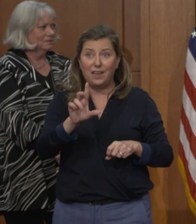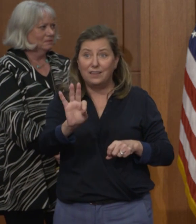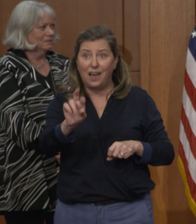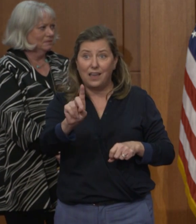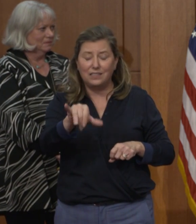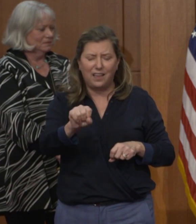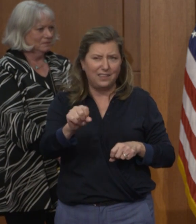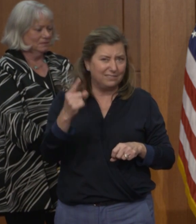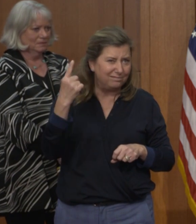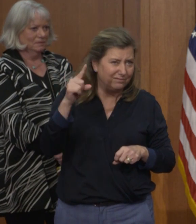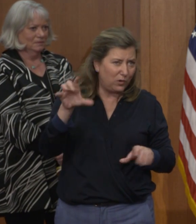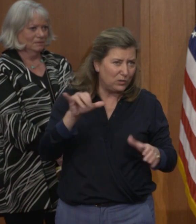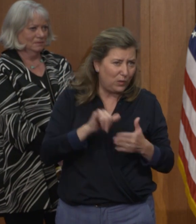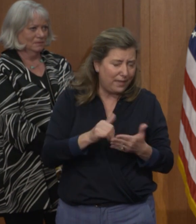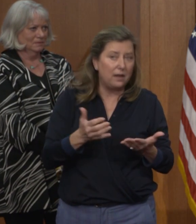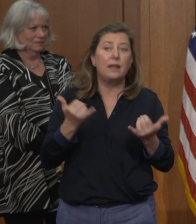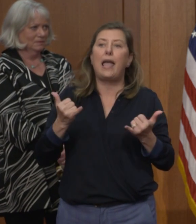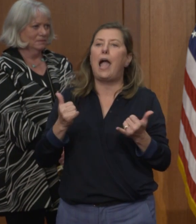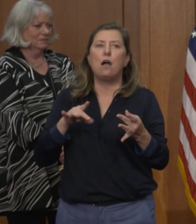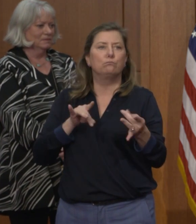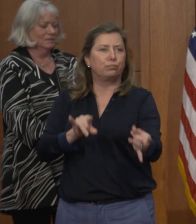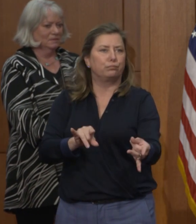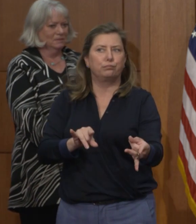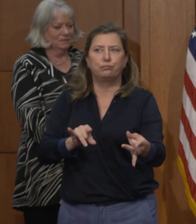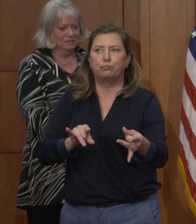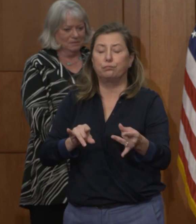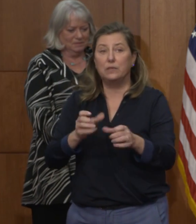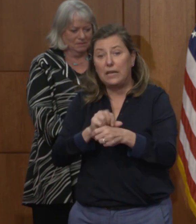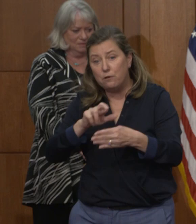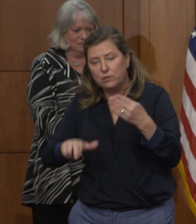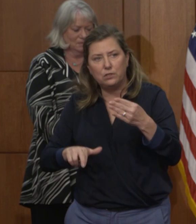nine days in order to get those results back. And so again, it's kind of like, well, if, if, I don't know, I don't know if I'm going to,